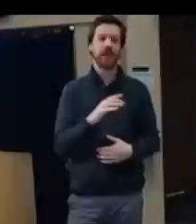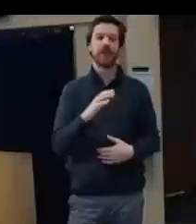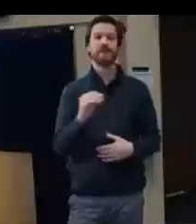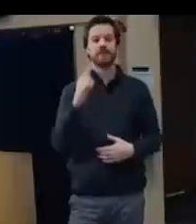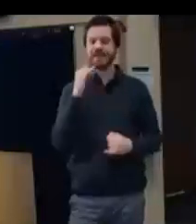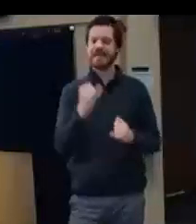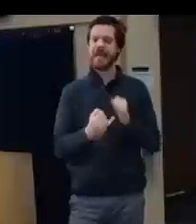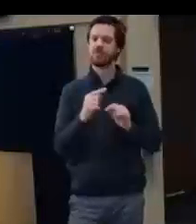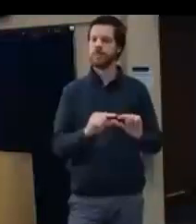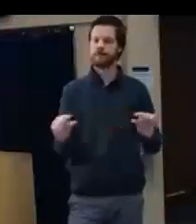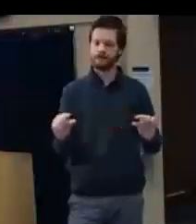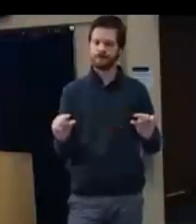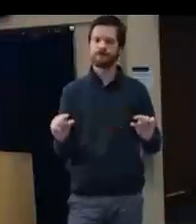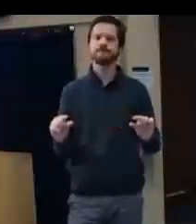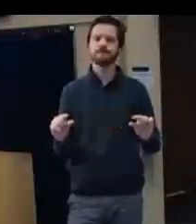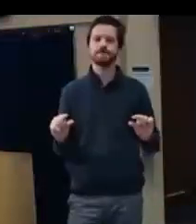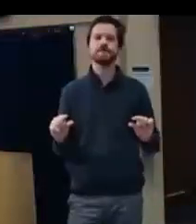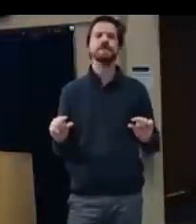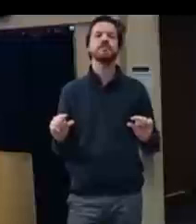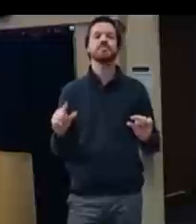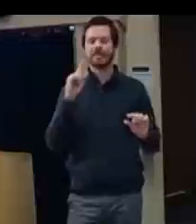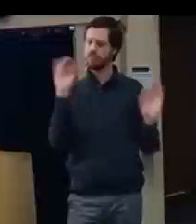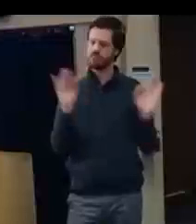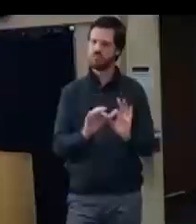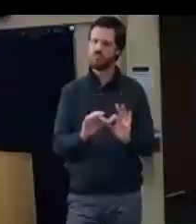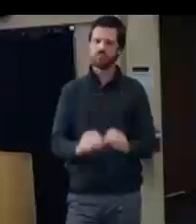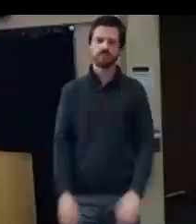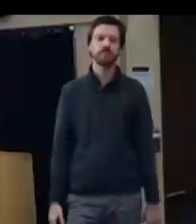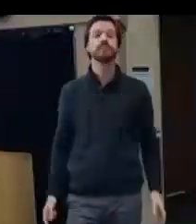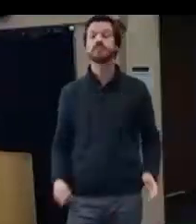think this last bullet P last bullet point is important because sometimes there's a clinician